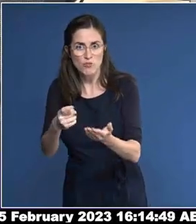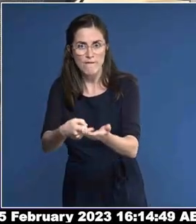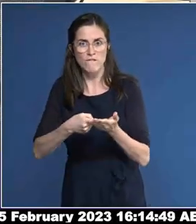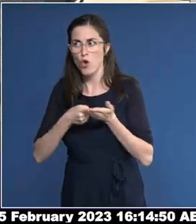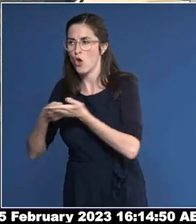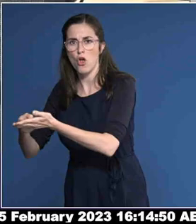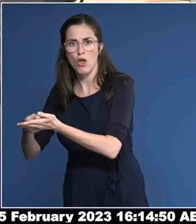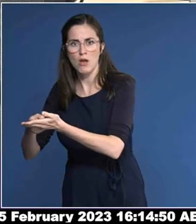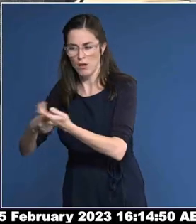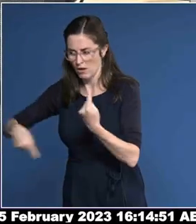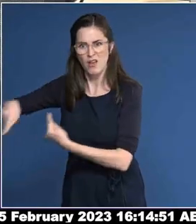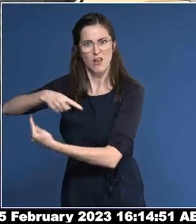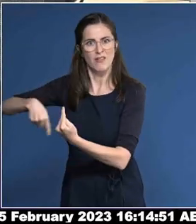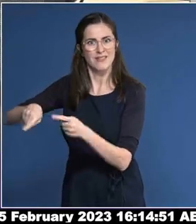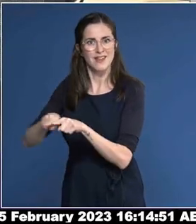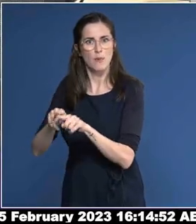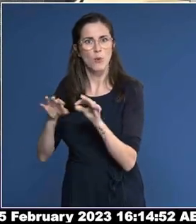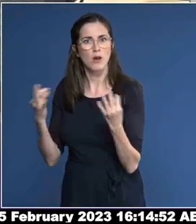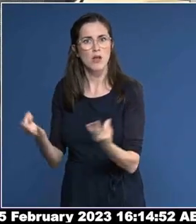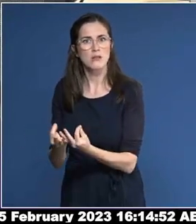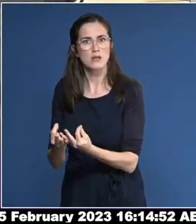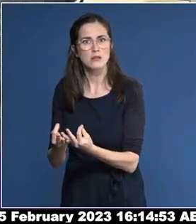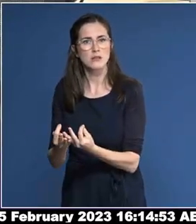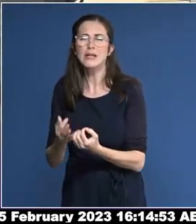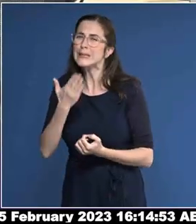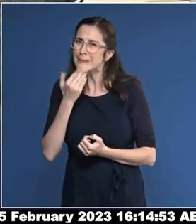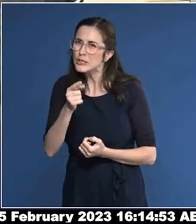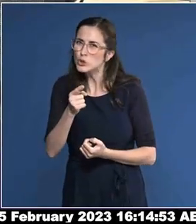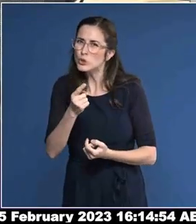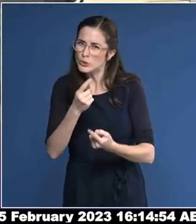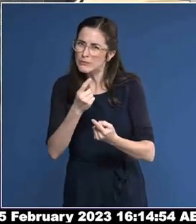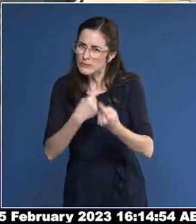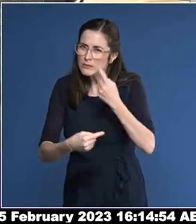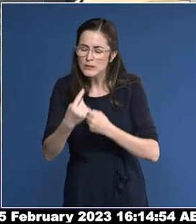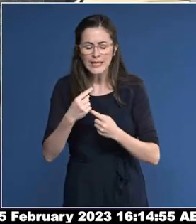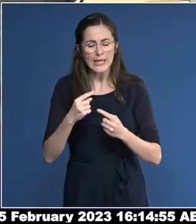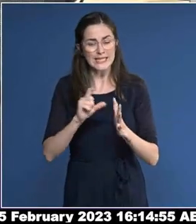So can you explain Disability Intermediaries Australia's view about that conflict of